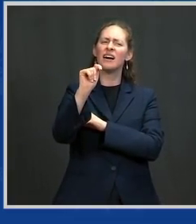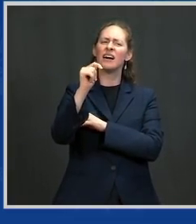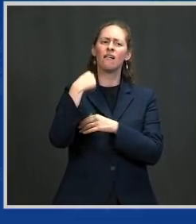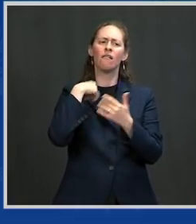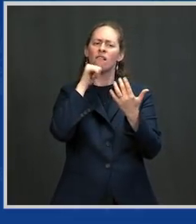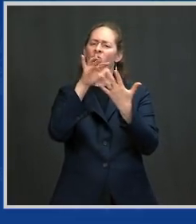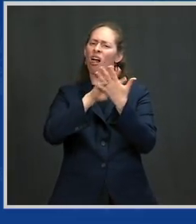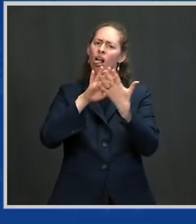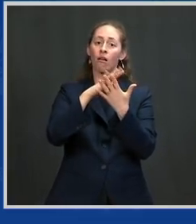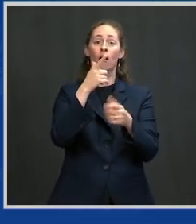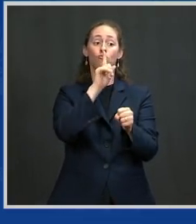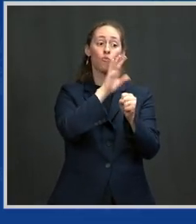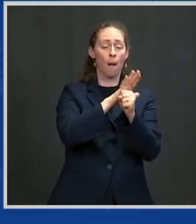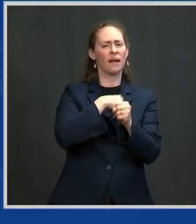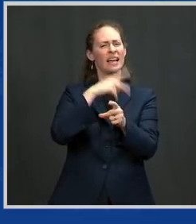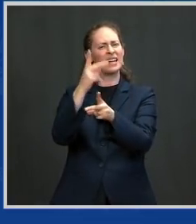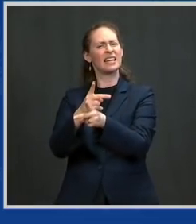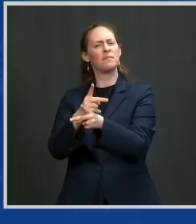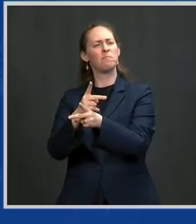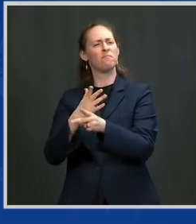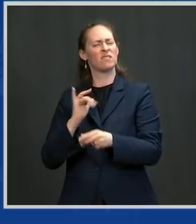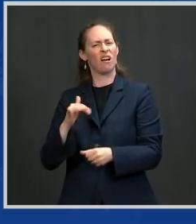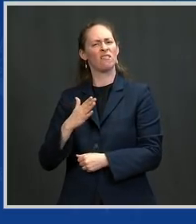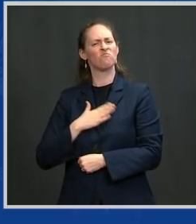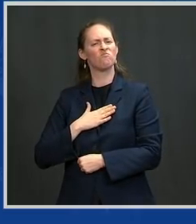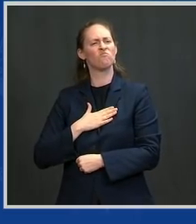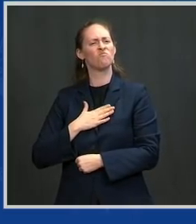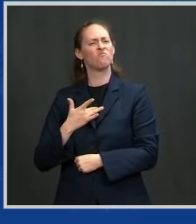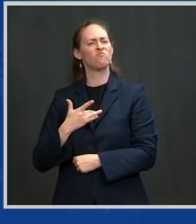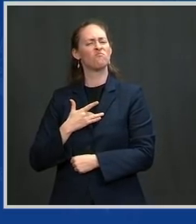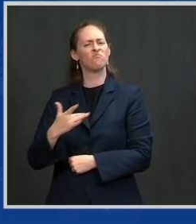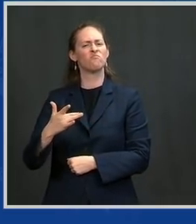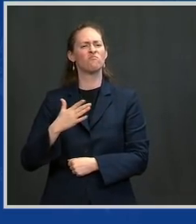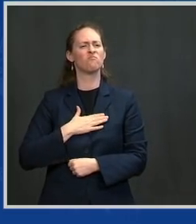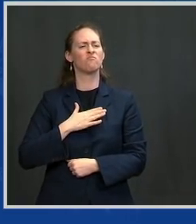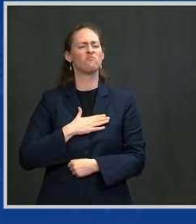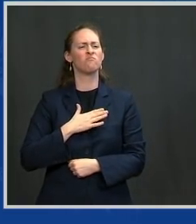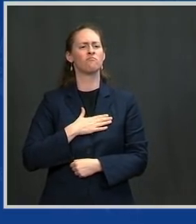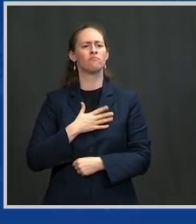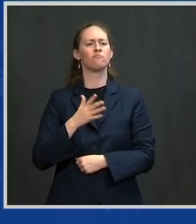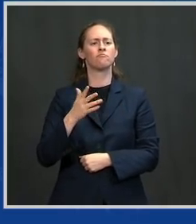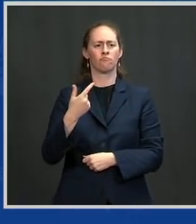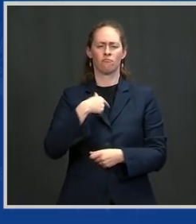I'm not making any promises to anyone that I don't believe are overwhelmingly likely to be kept.